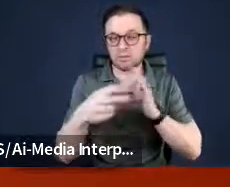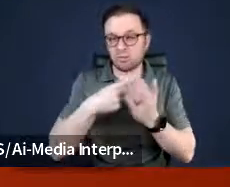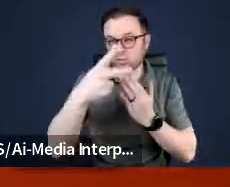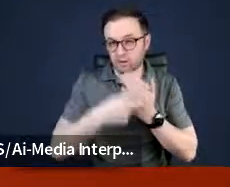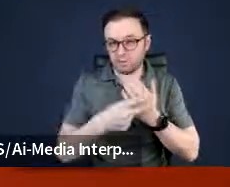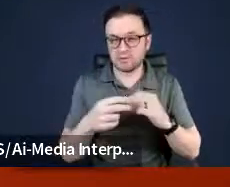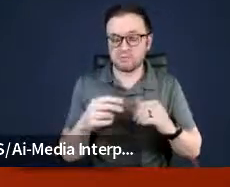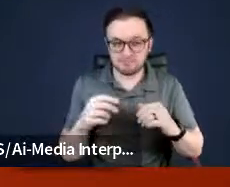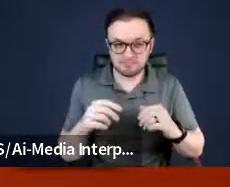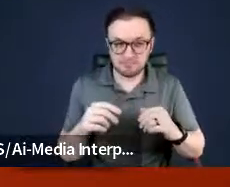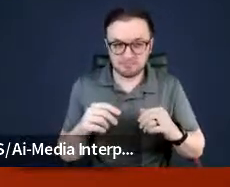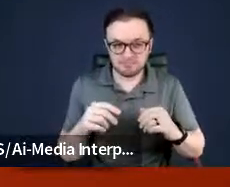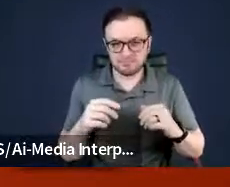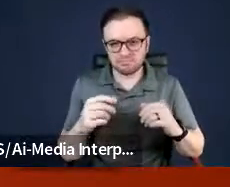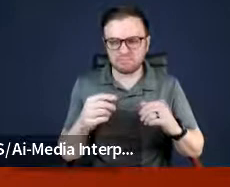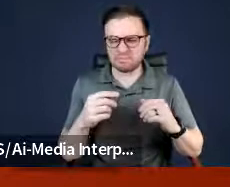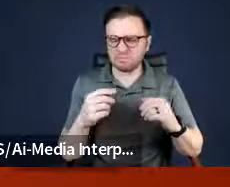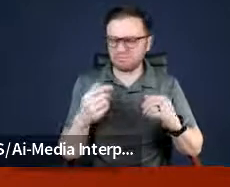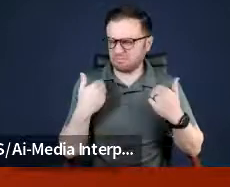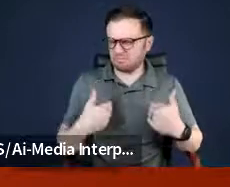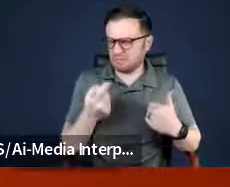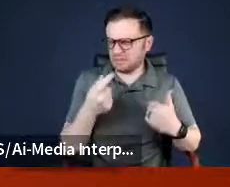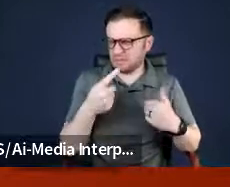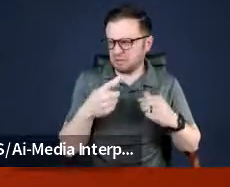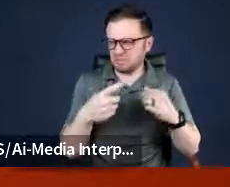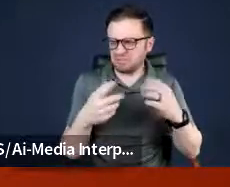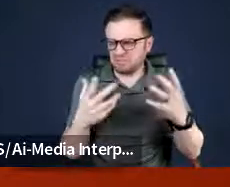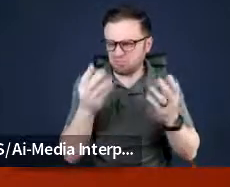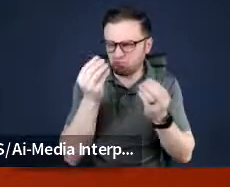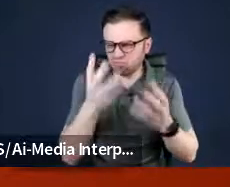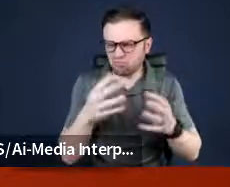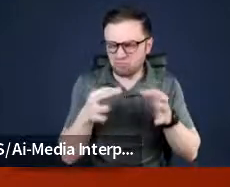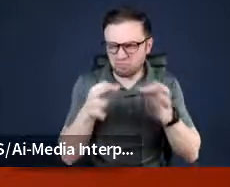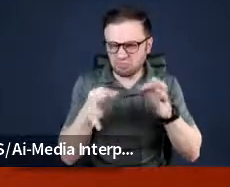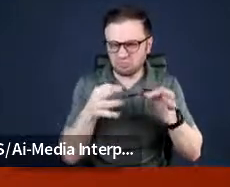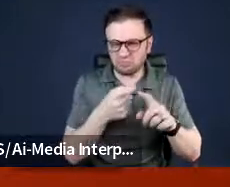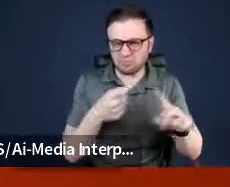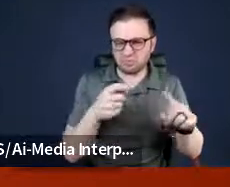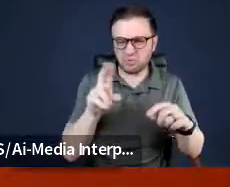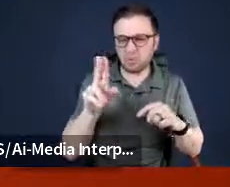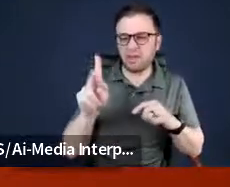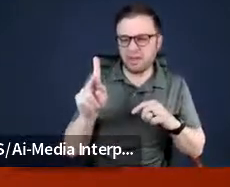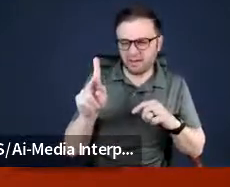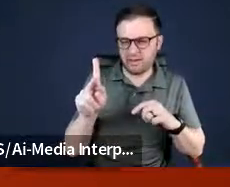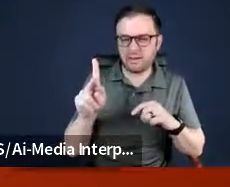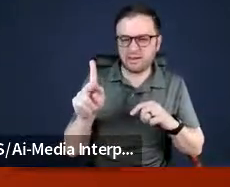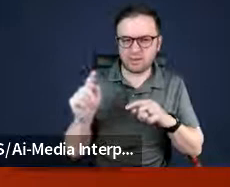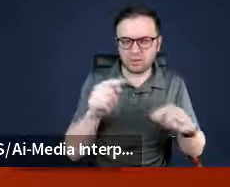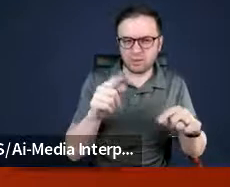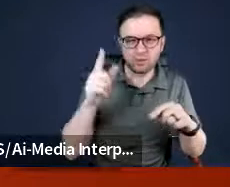I am the director of IT accessibility policy and programs, a little bit about myself,